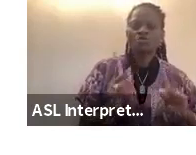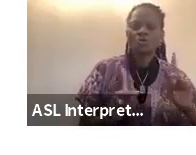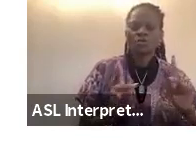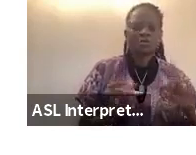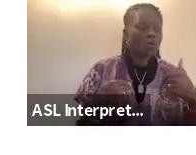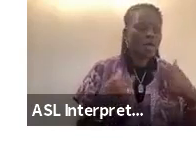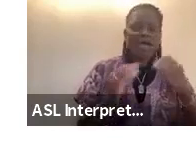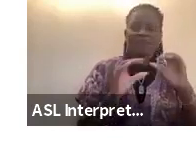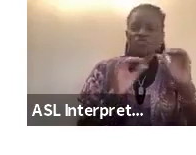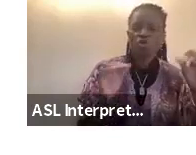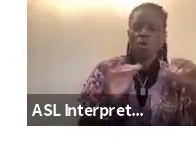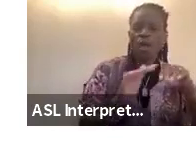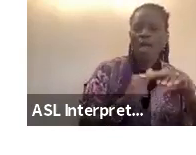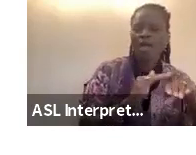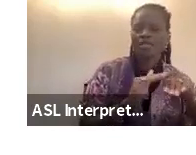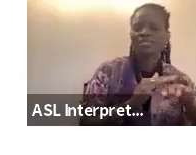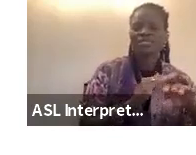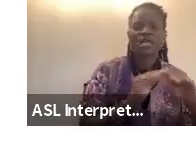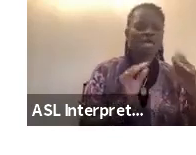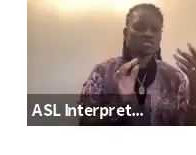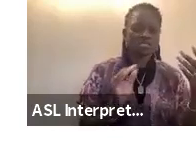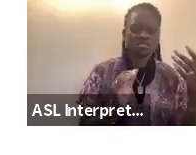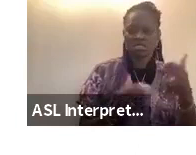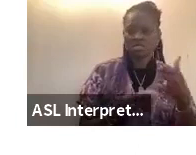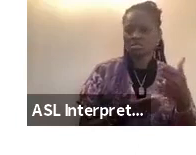to resources to support their health and wellbeing.